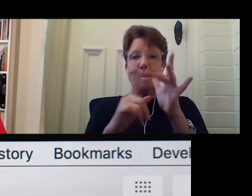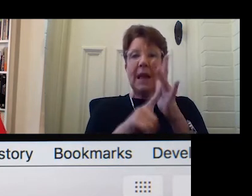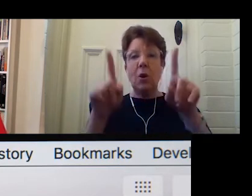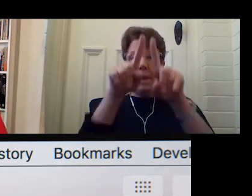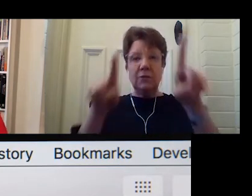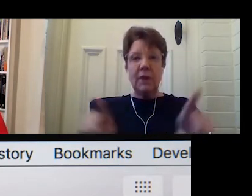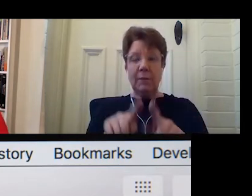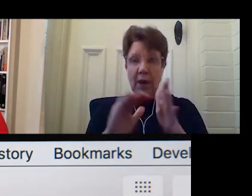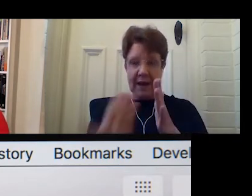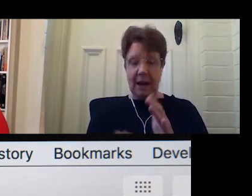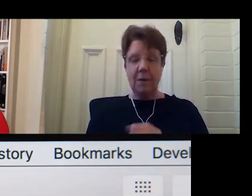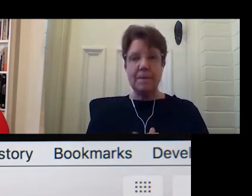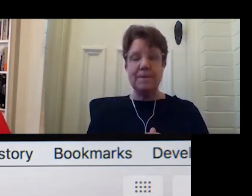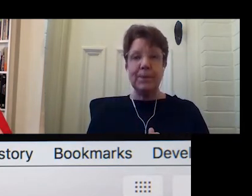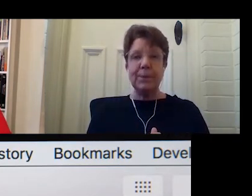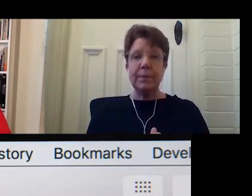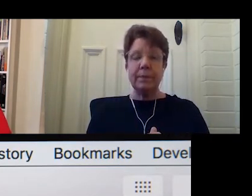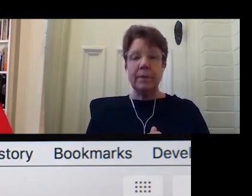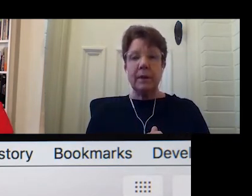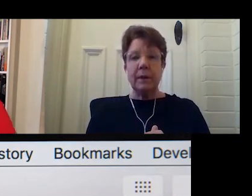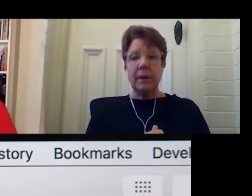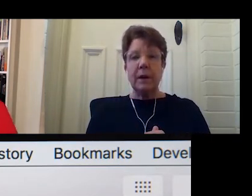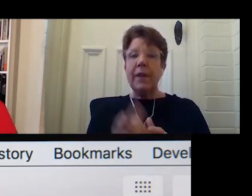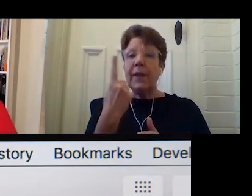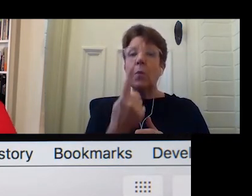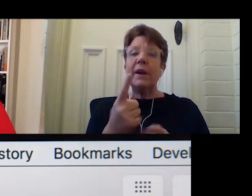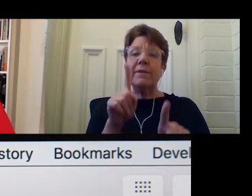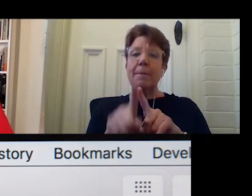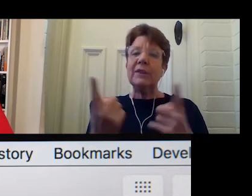the moment. I think one of the easiest ways to establish trust at